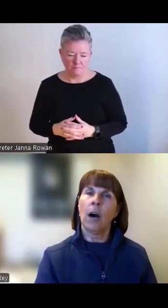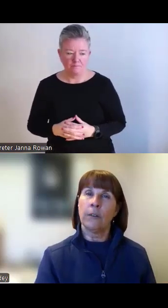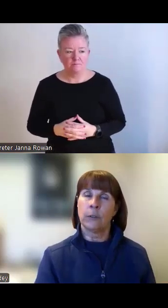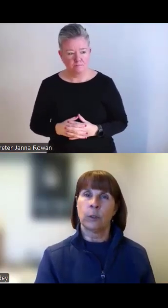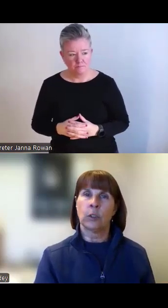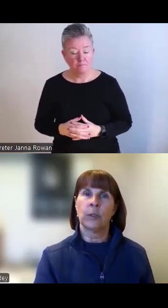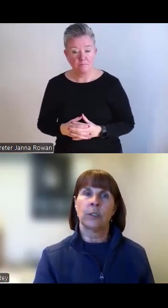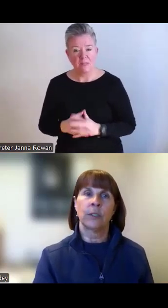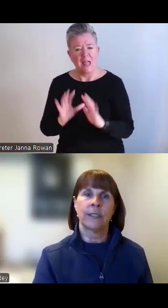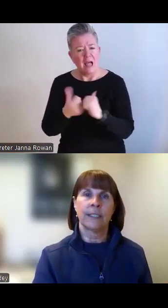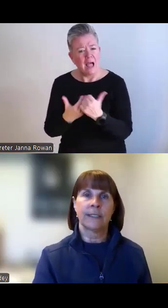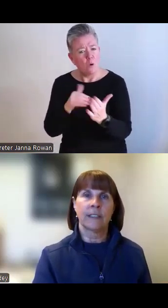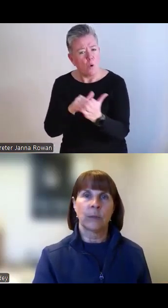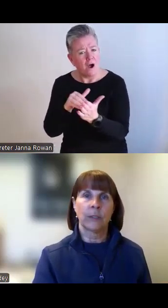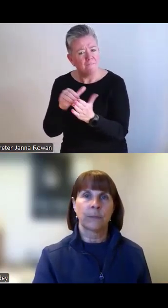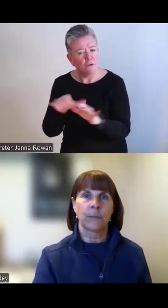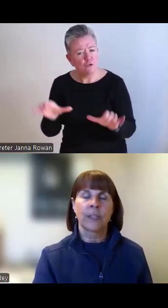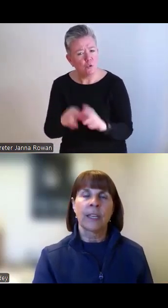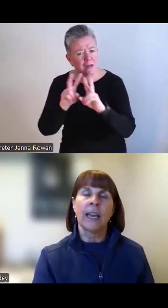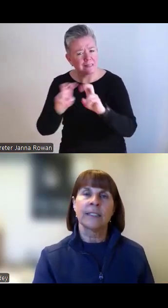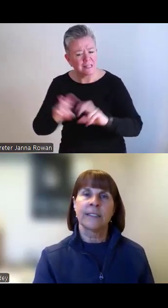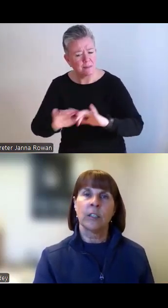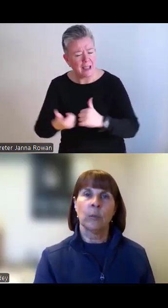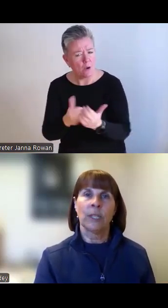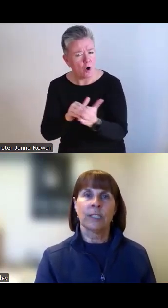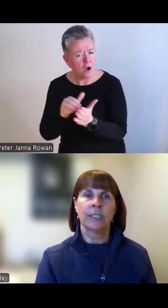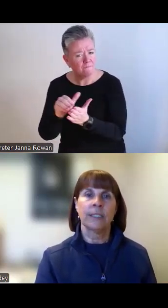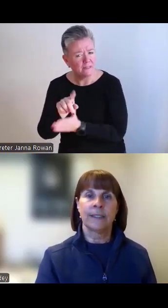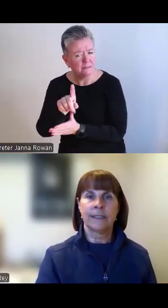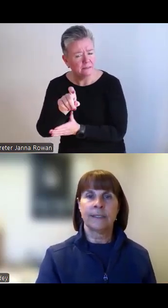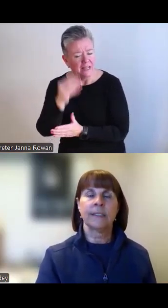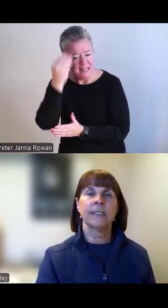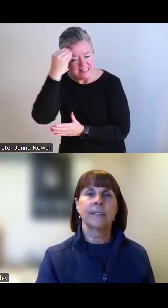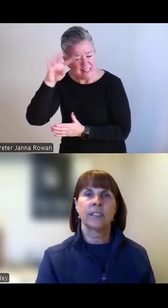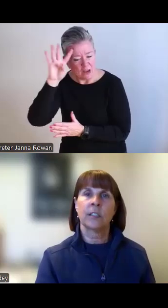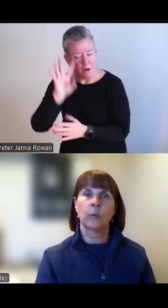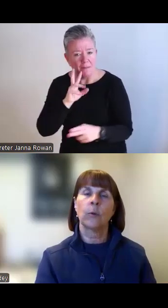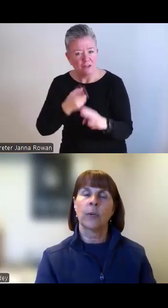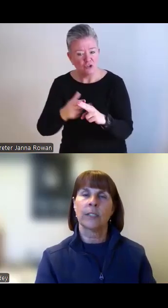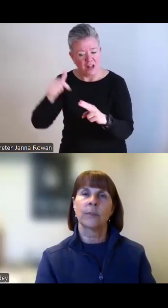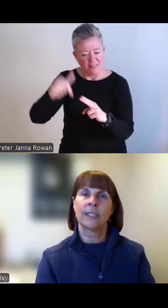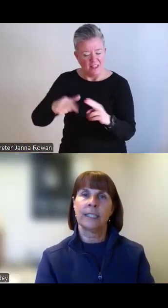How often would you be doing the assessment? As Sara mentioned, this is a decision that will rest